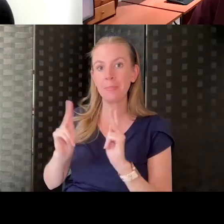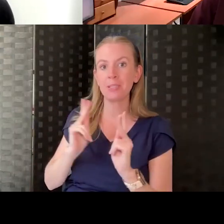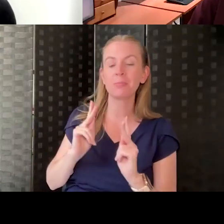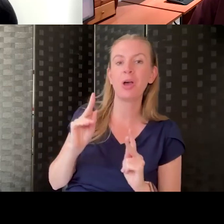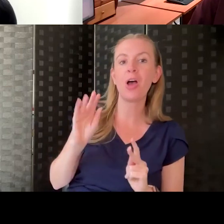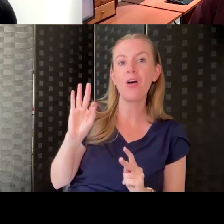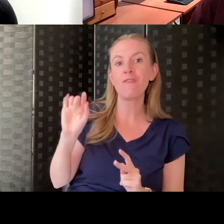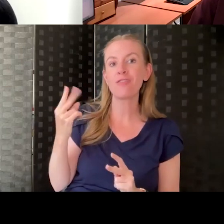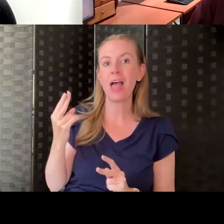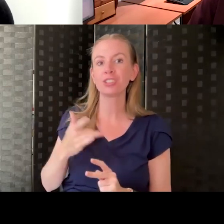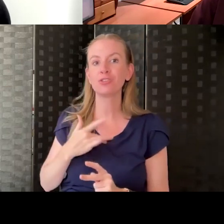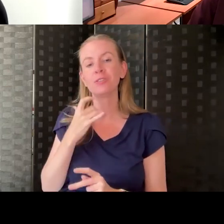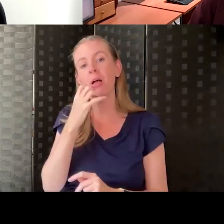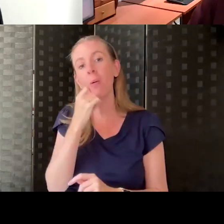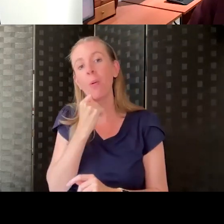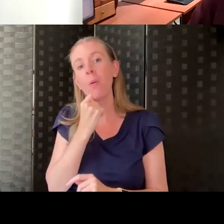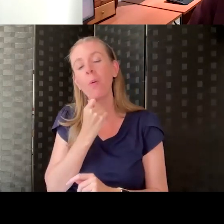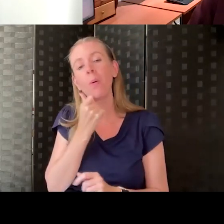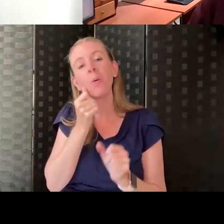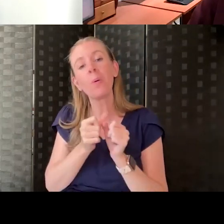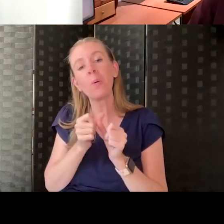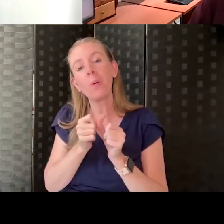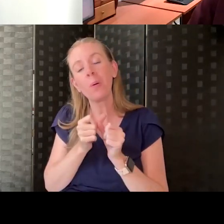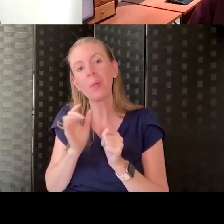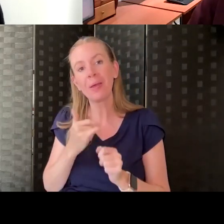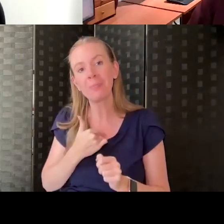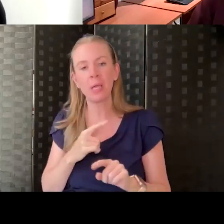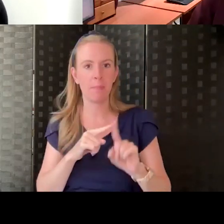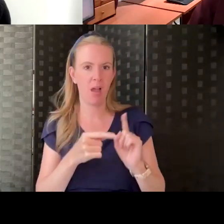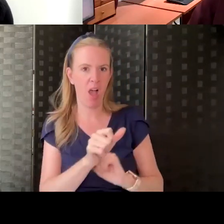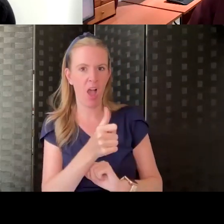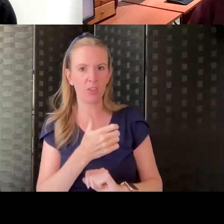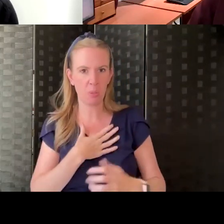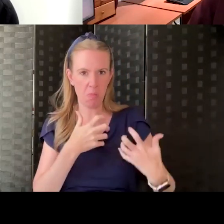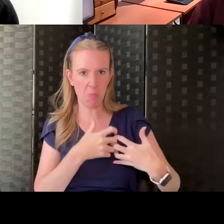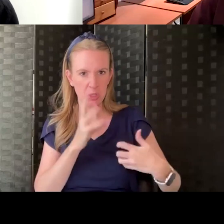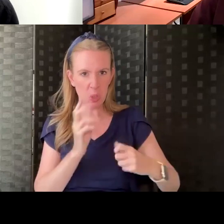their heart, I'm one of them. And there are others who are like my machine is about to explode right